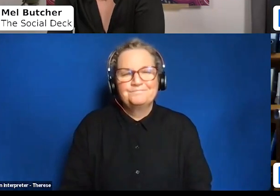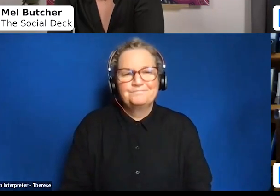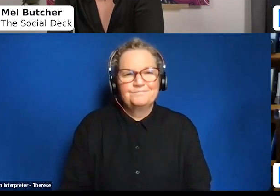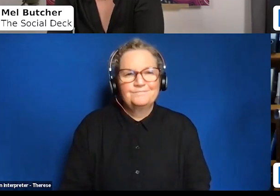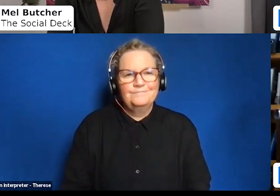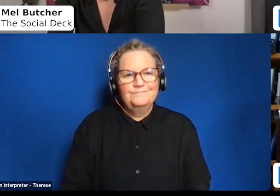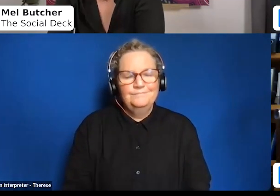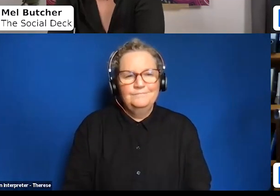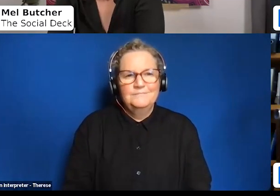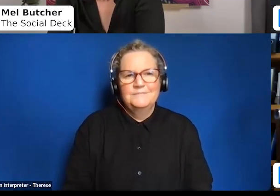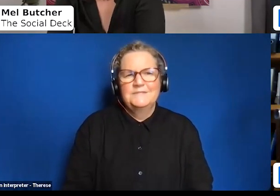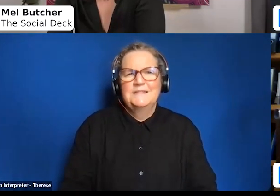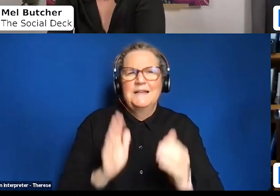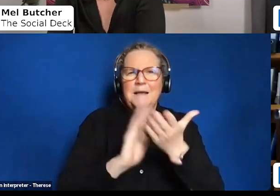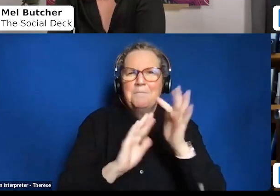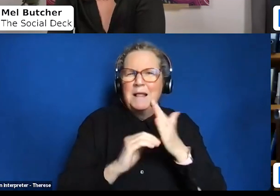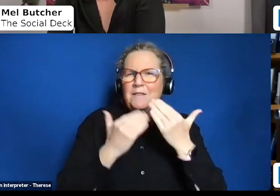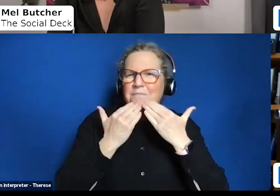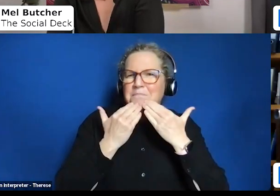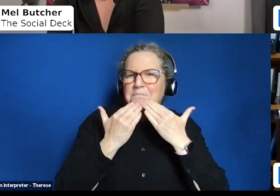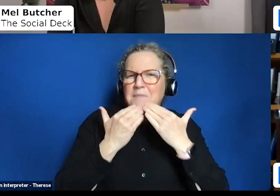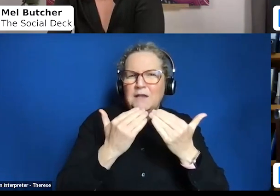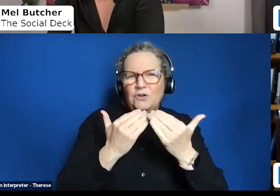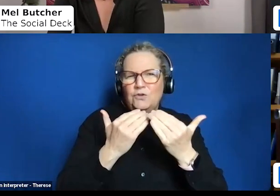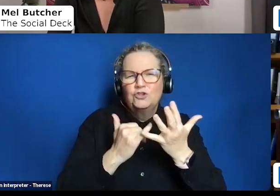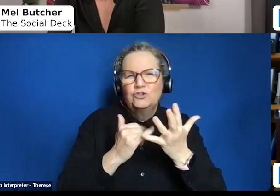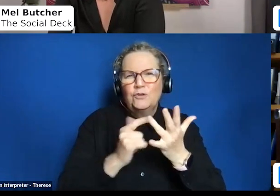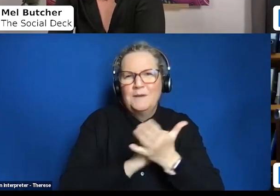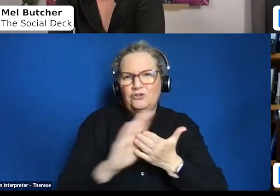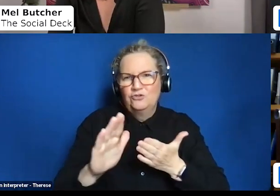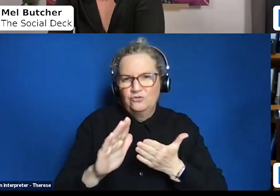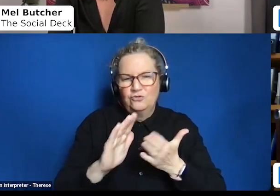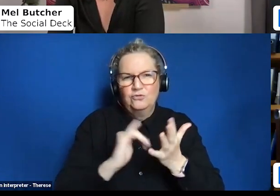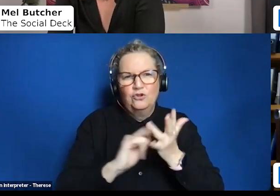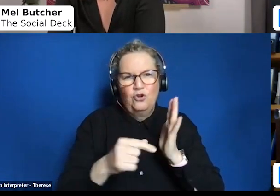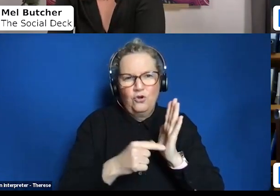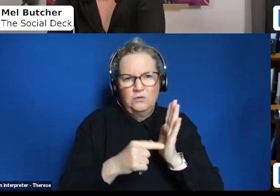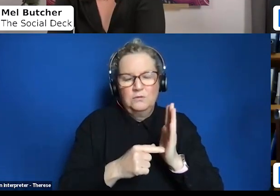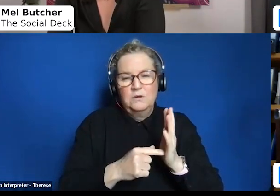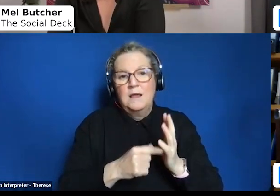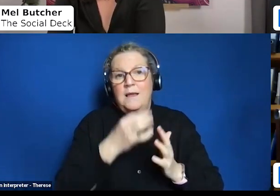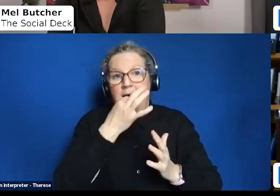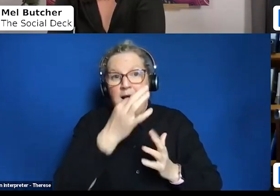Thanks so much, Scott. Another question to you.